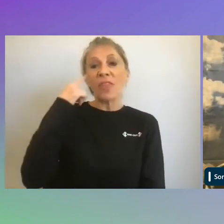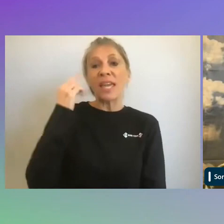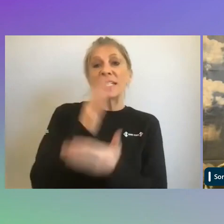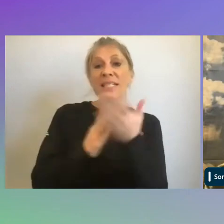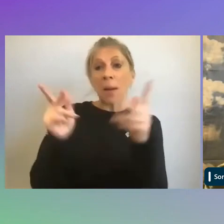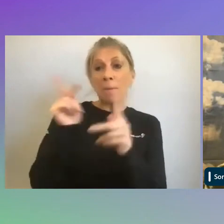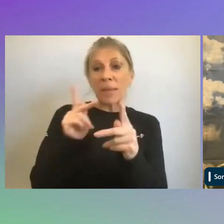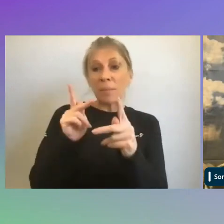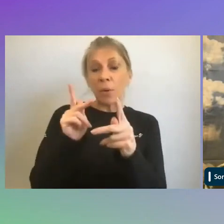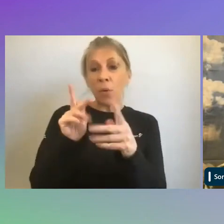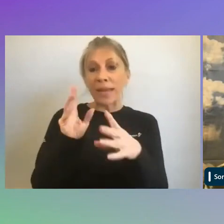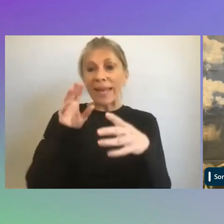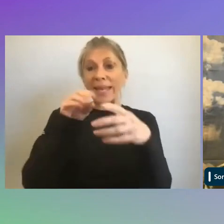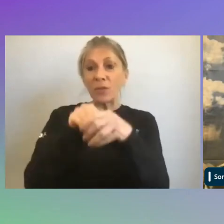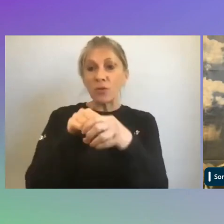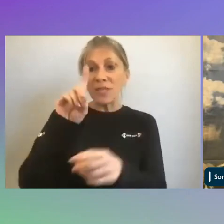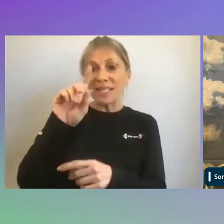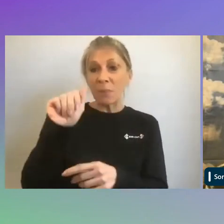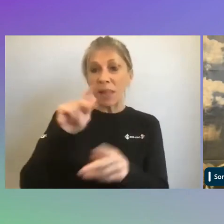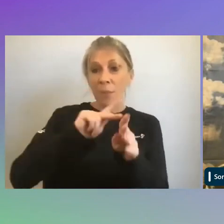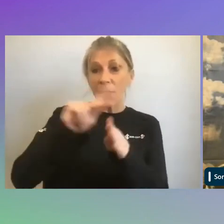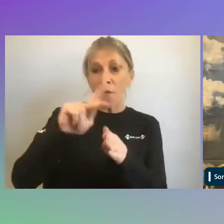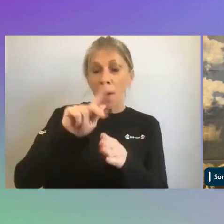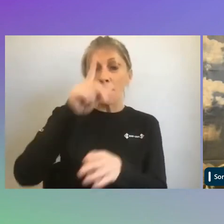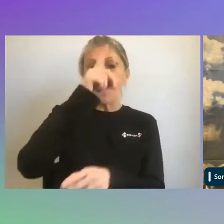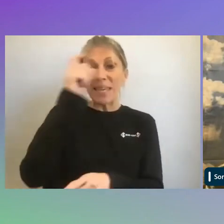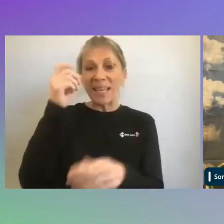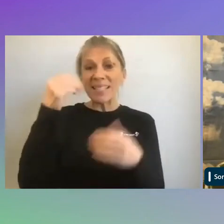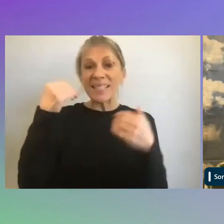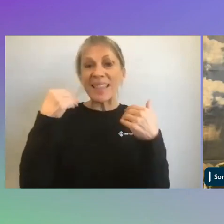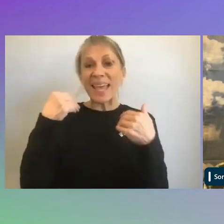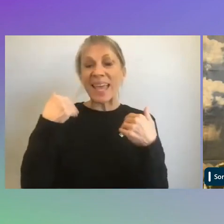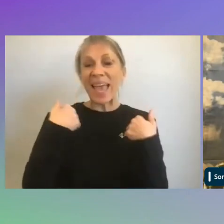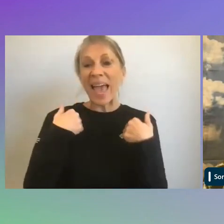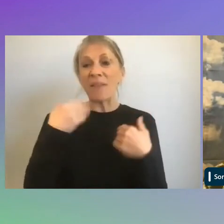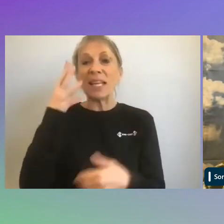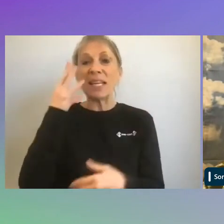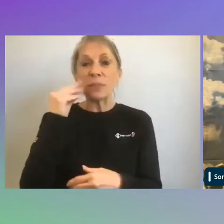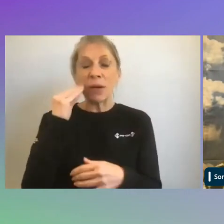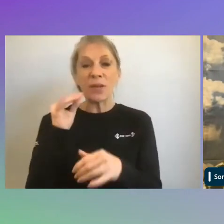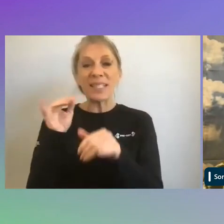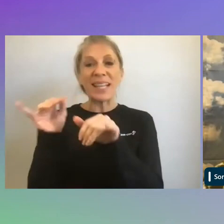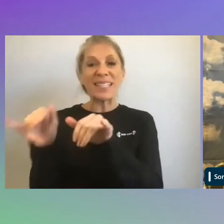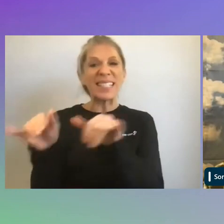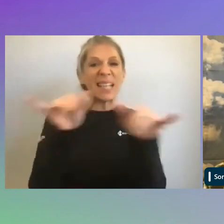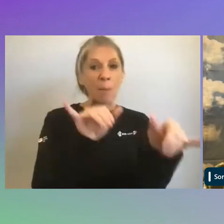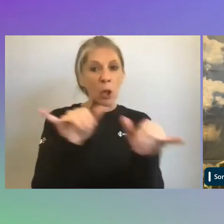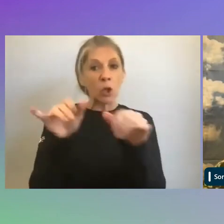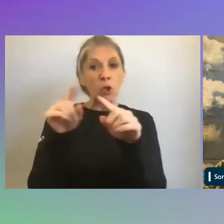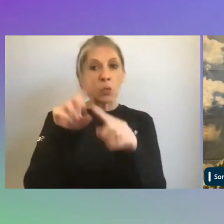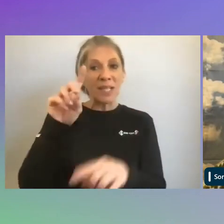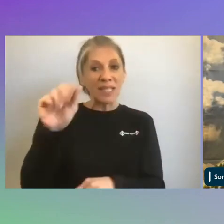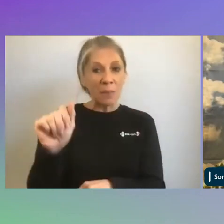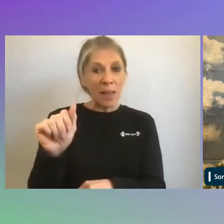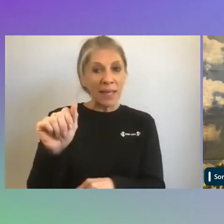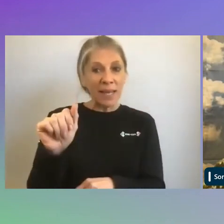because they have an experience that's adjacent to disability,